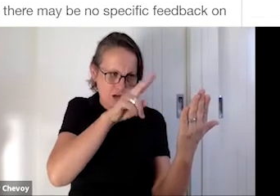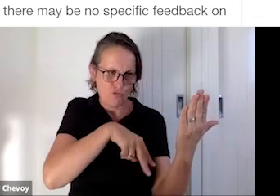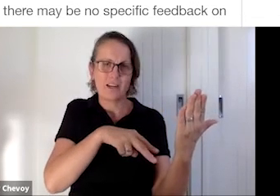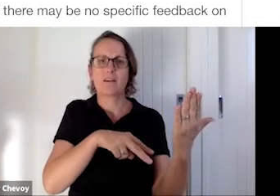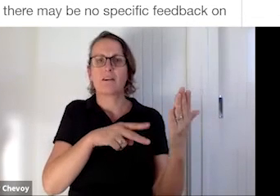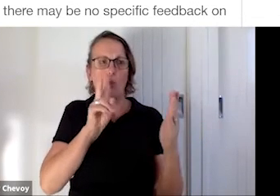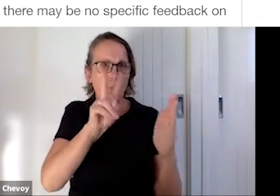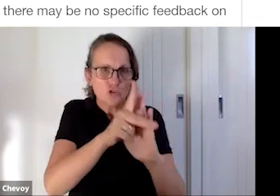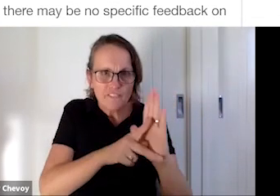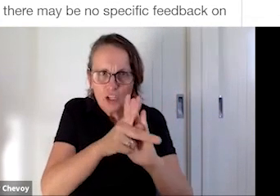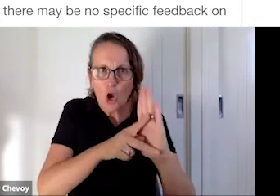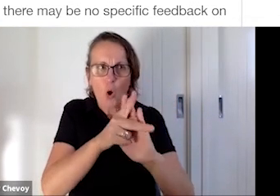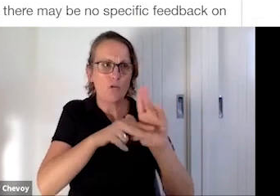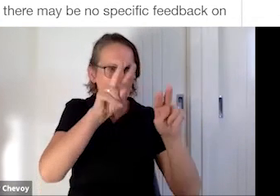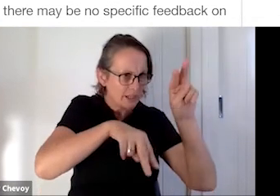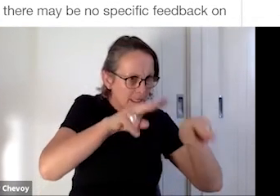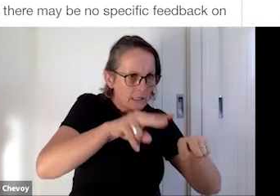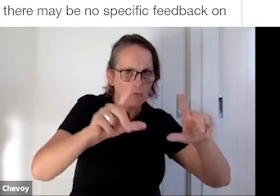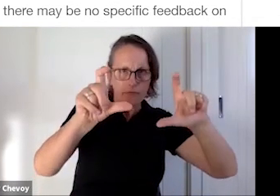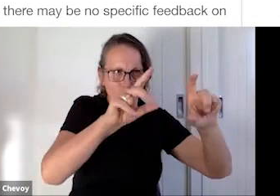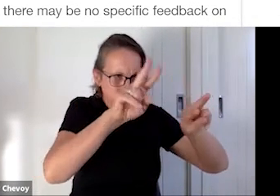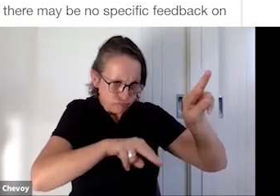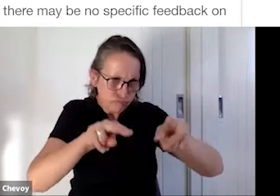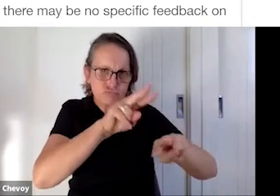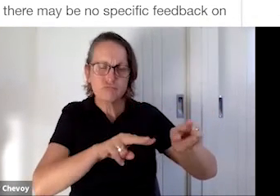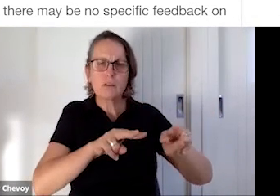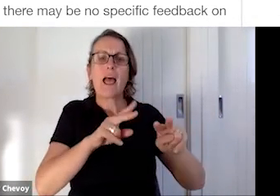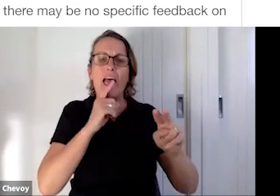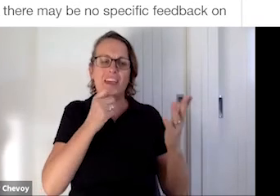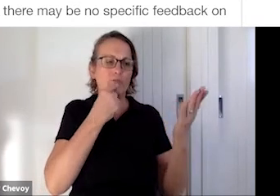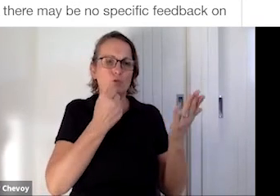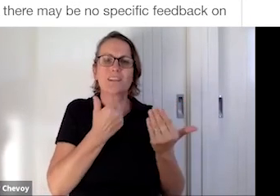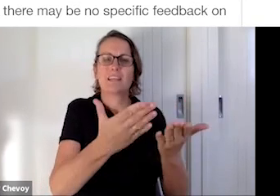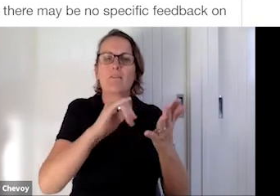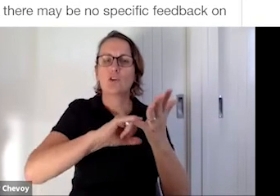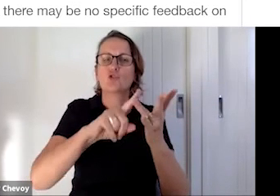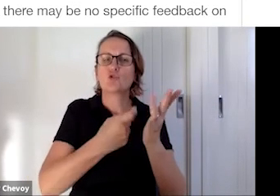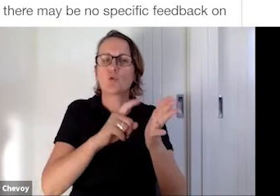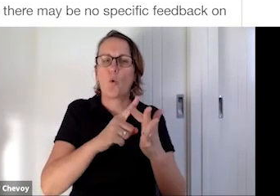During that process, they're asked to score each application from 1 to 7,